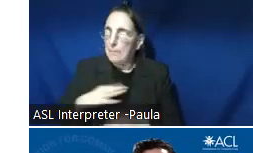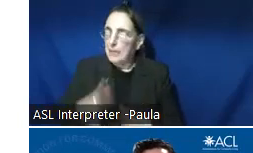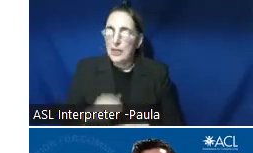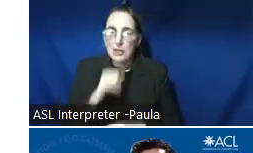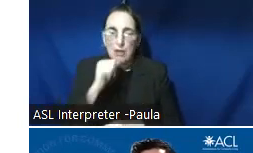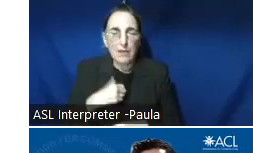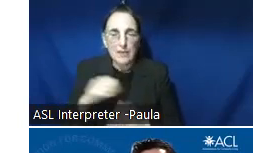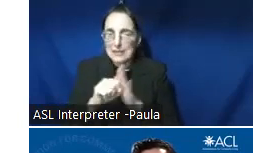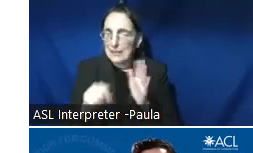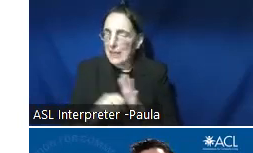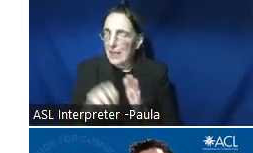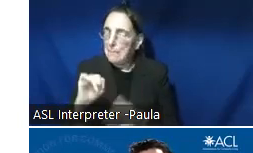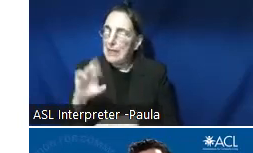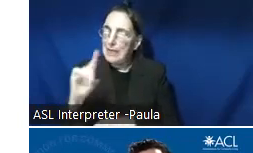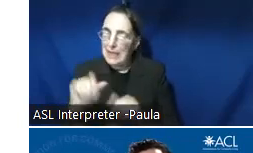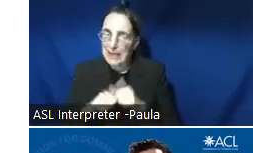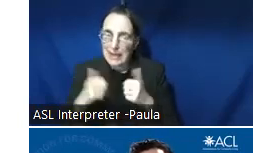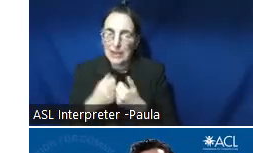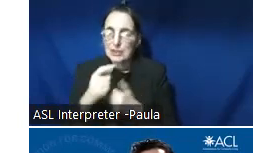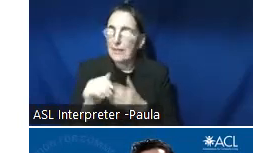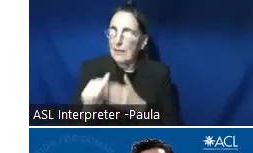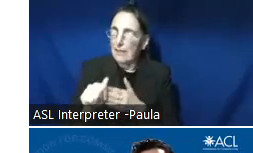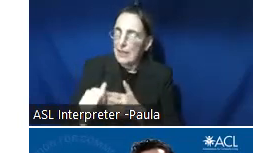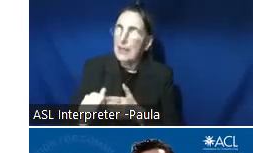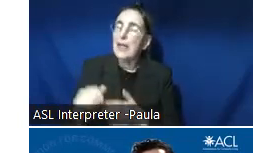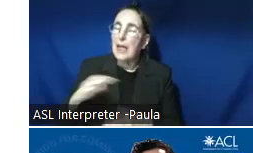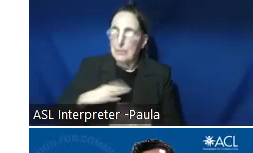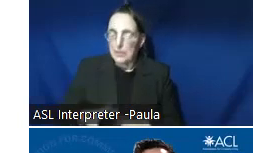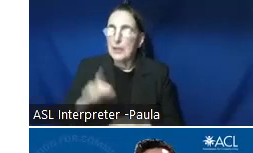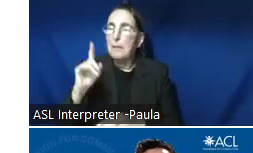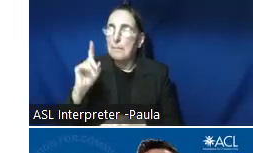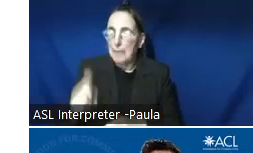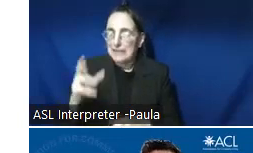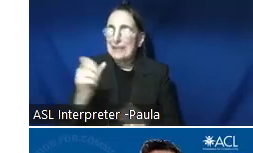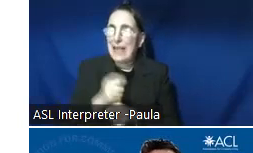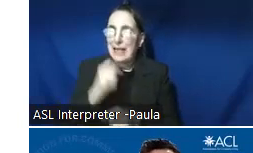lead applicant must obtain a letter of commitment from their state Medicaid director. The program overview